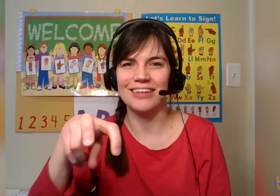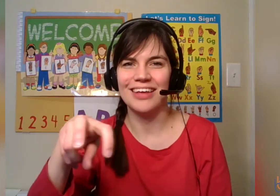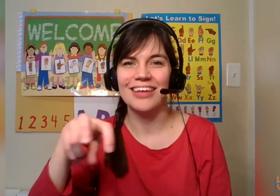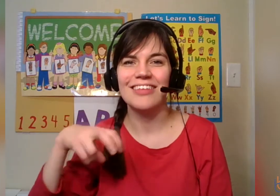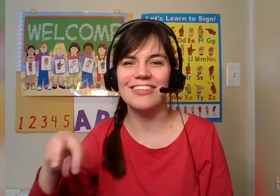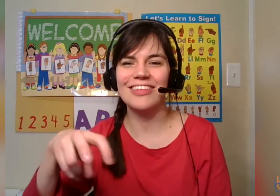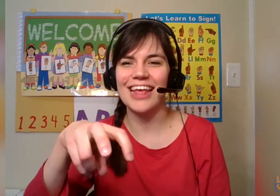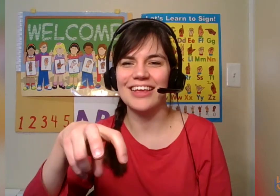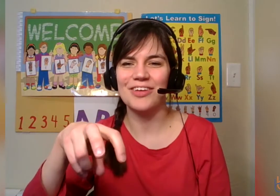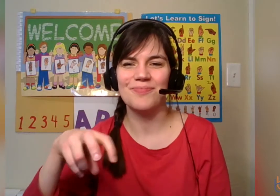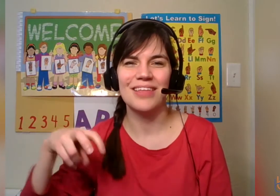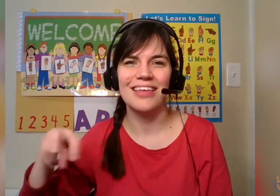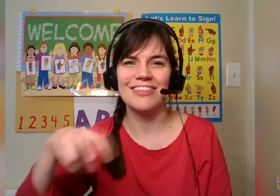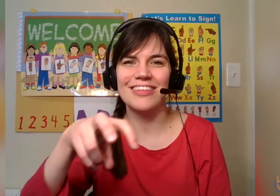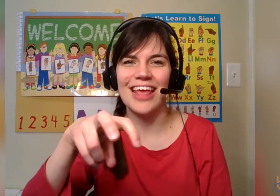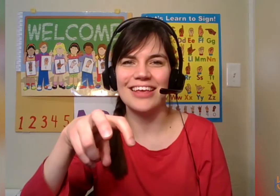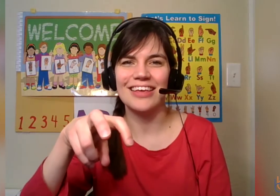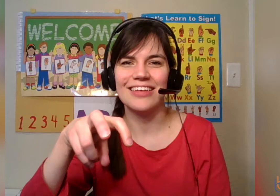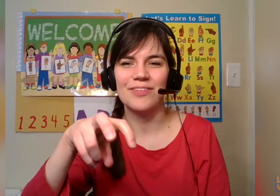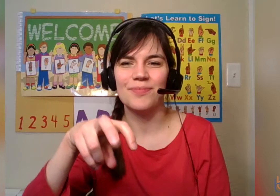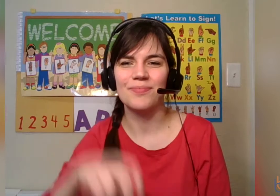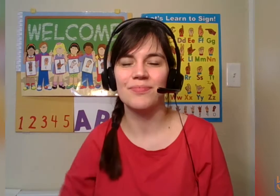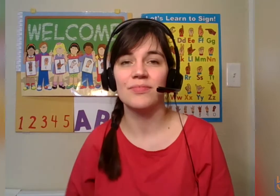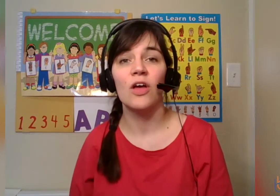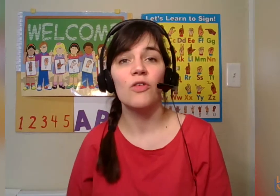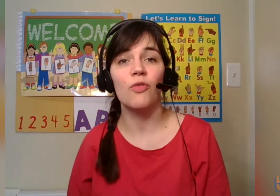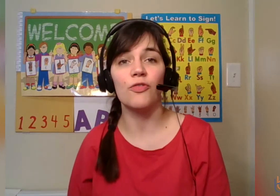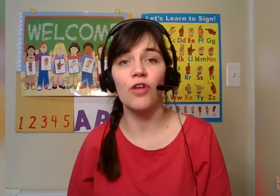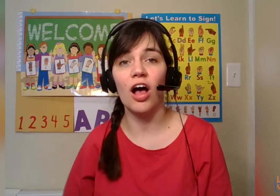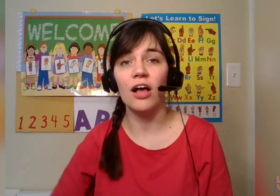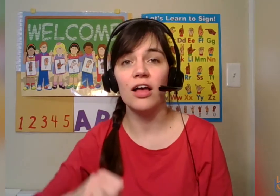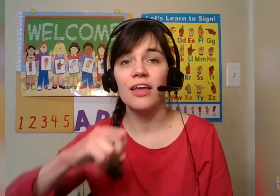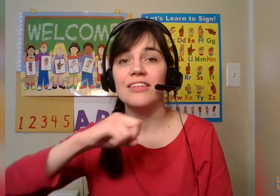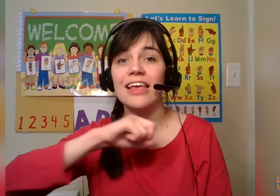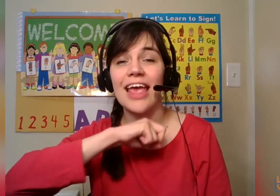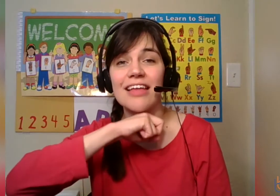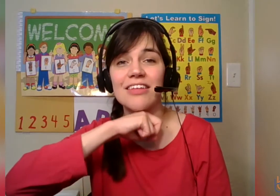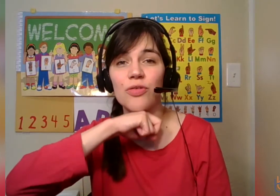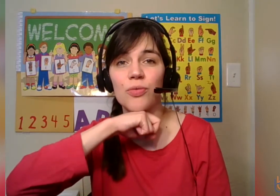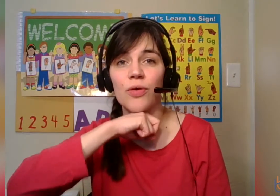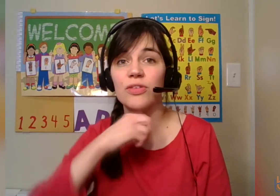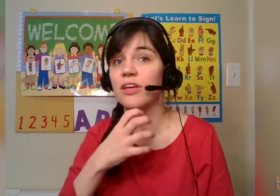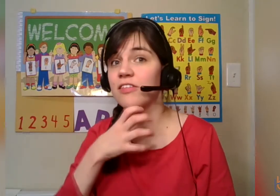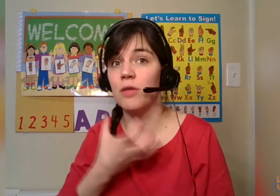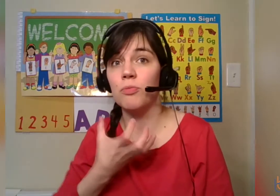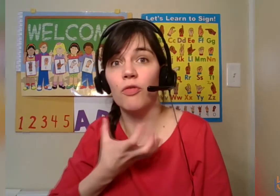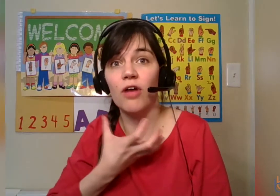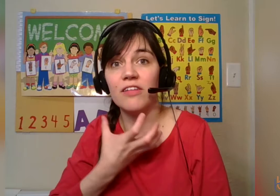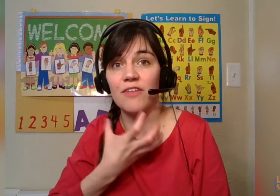Snake. Snake. For frog, take a hand at your throat, because some bullfrogs have that